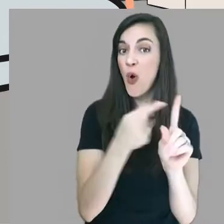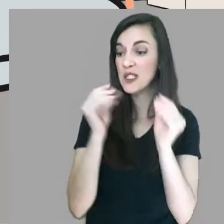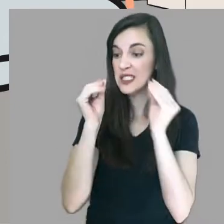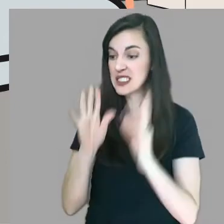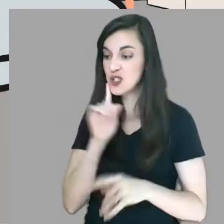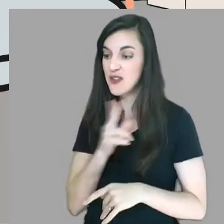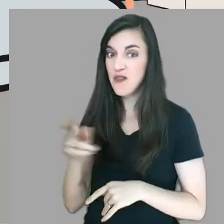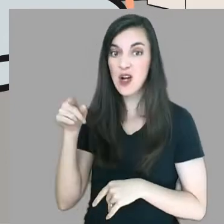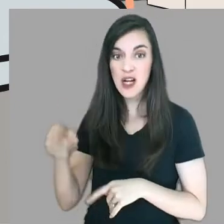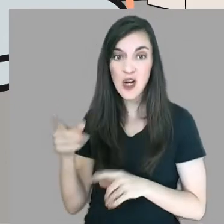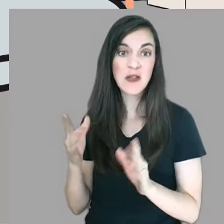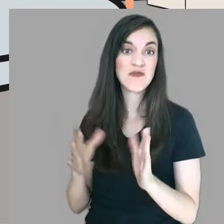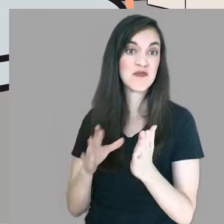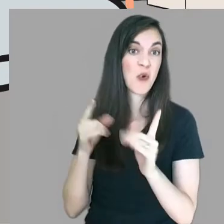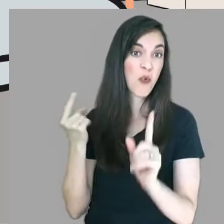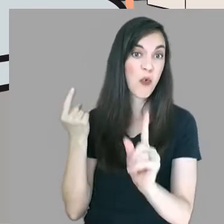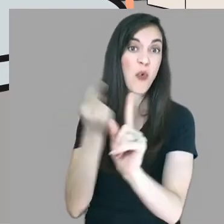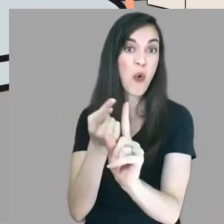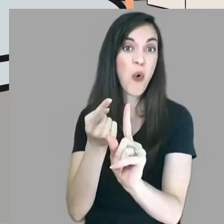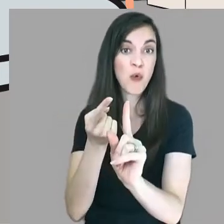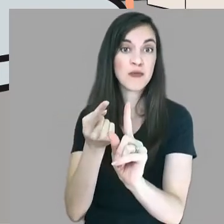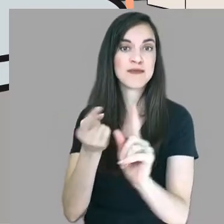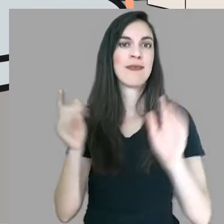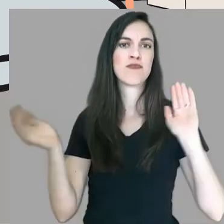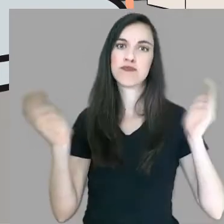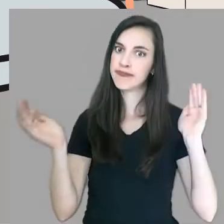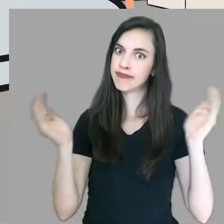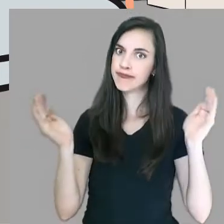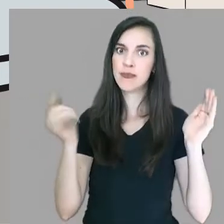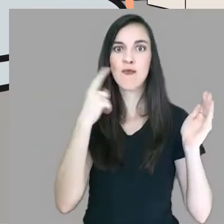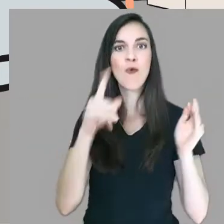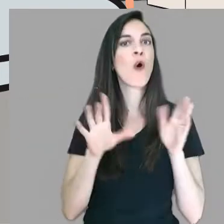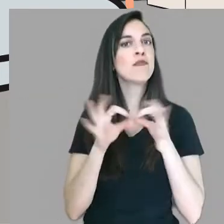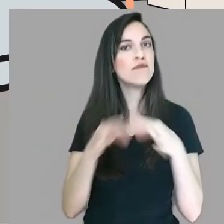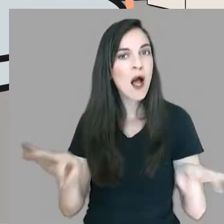the deaf/hard of hearing work on similar goals for language and communication development.